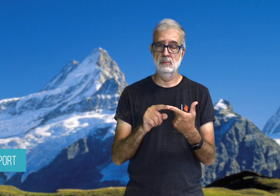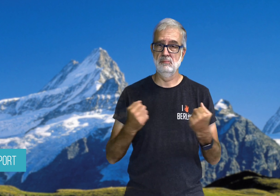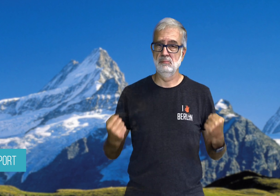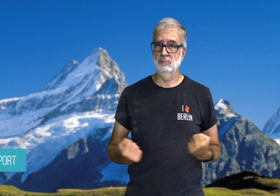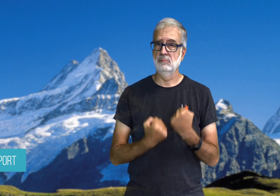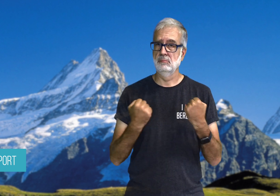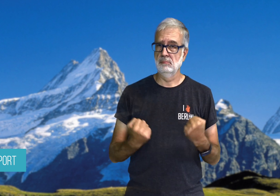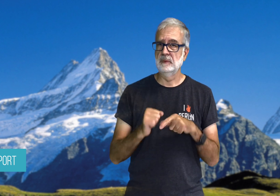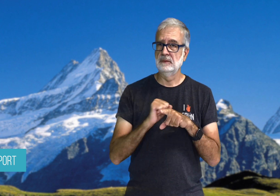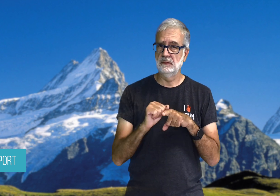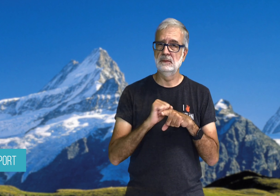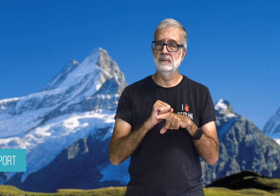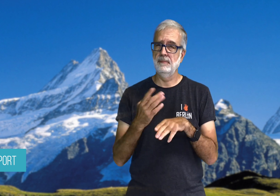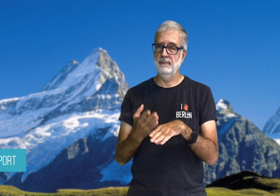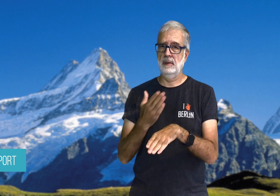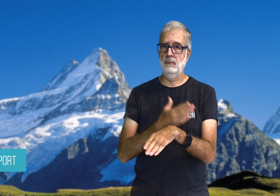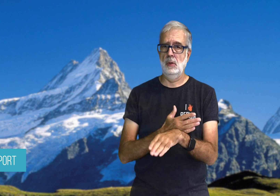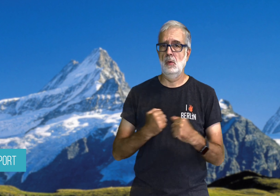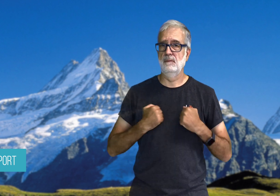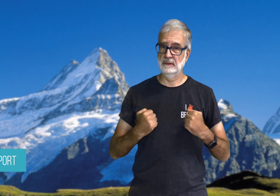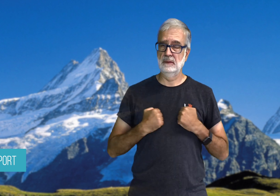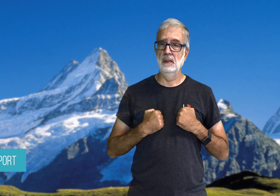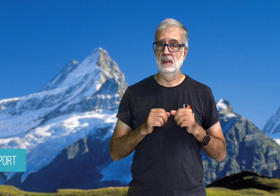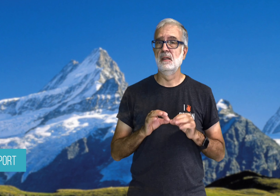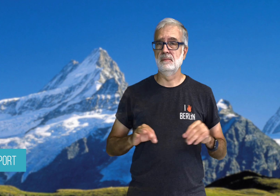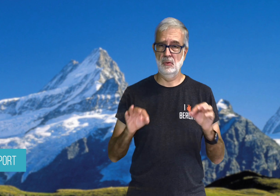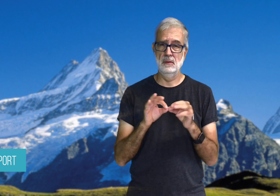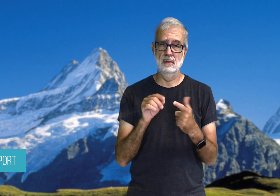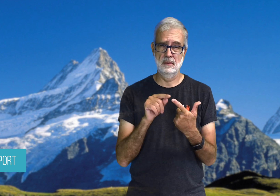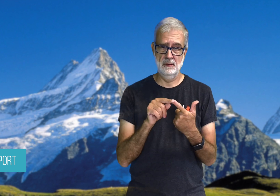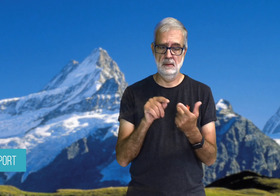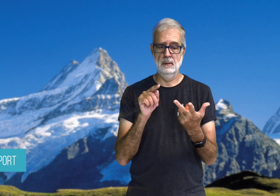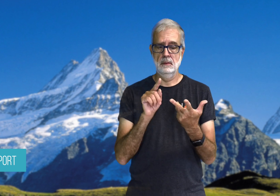2. Be prepared - you need to train before your hike,